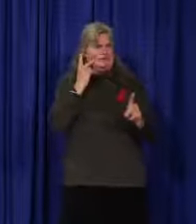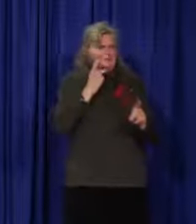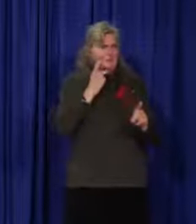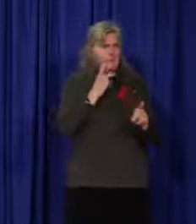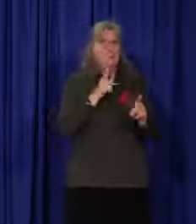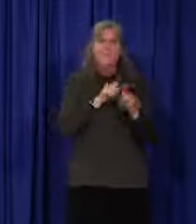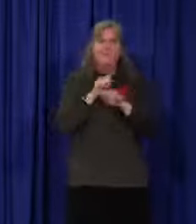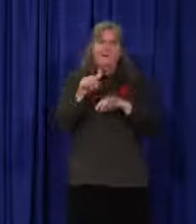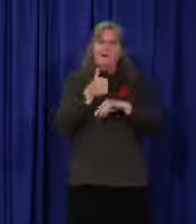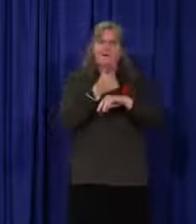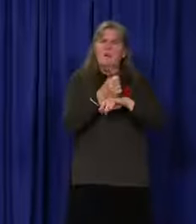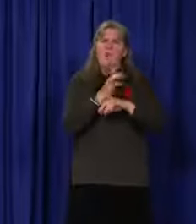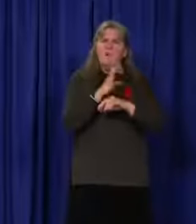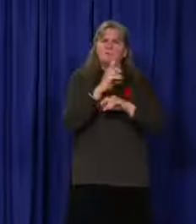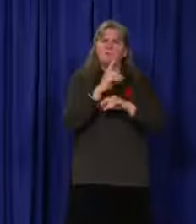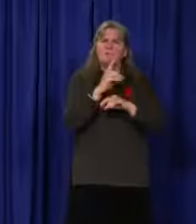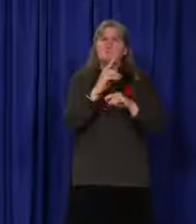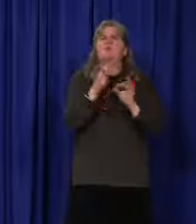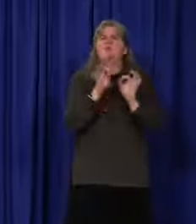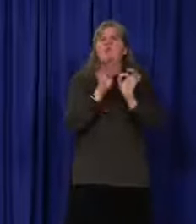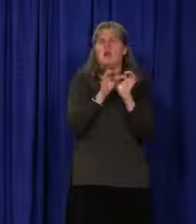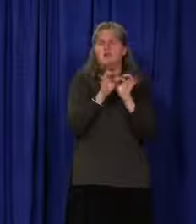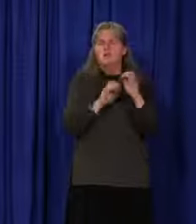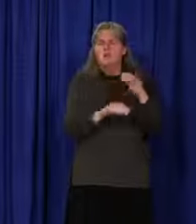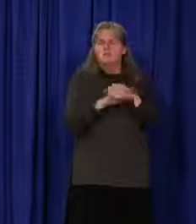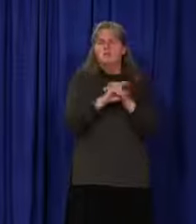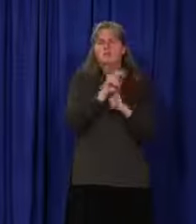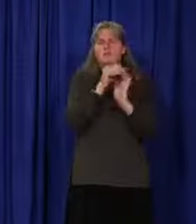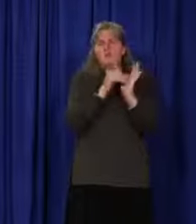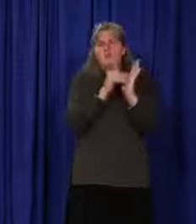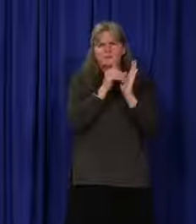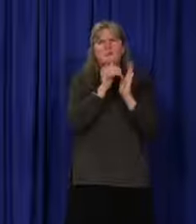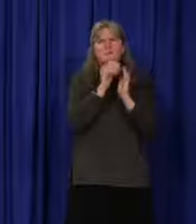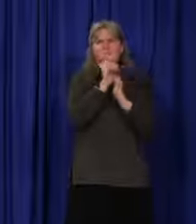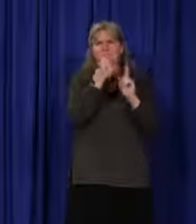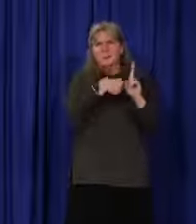some remote area that you would have to come back from. And otherwise if you're hunting